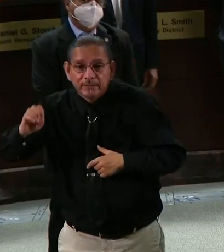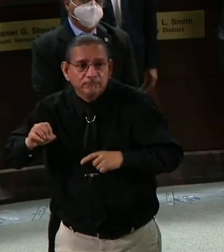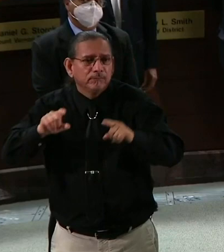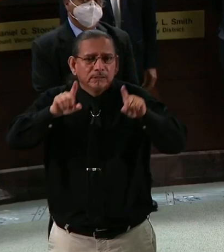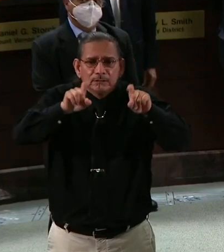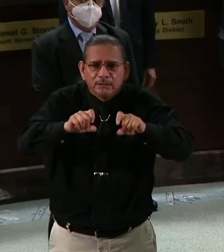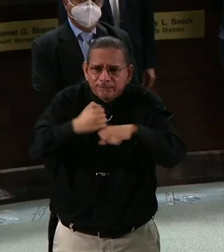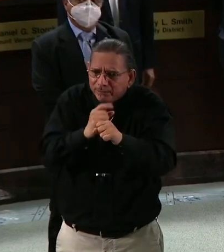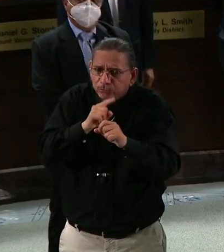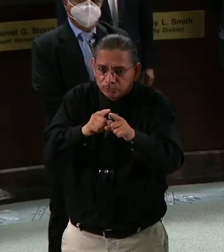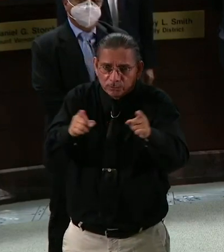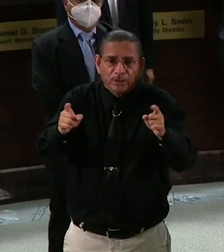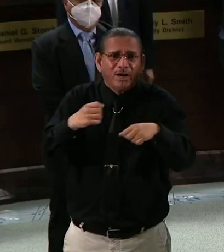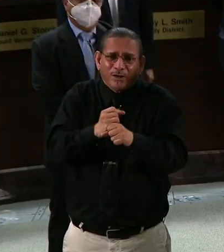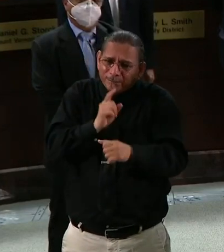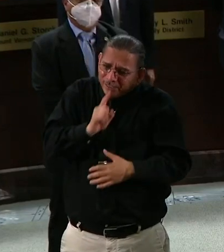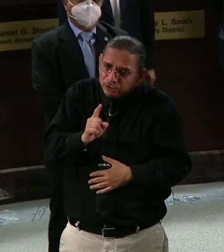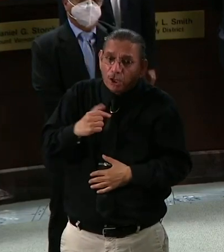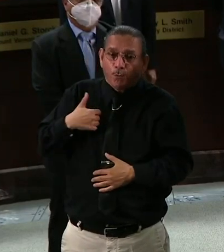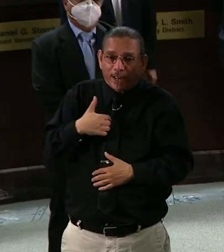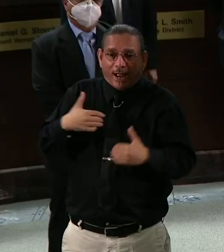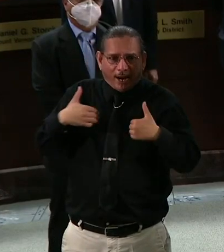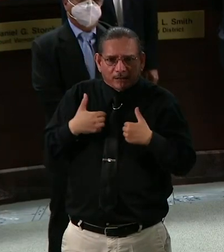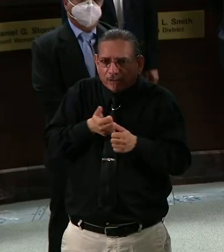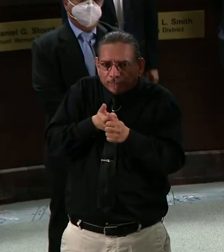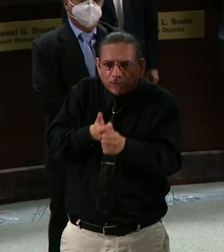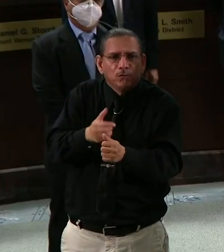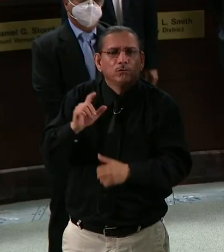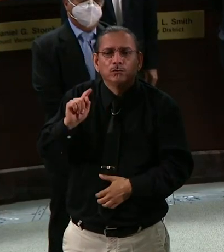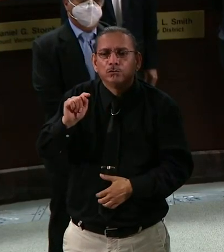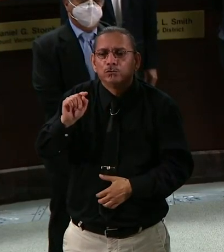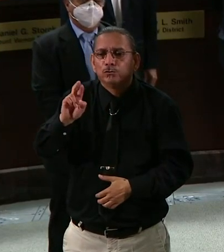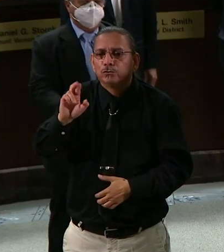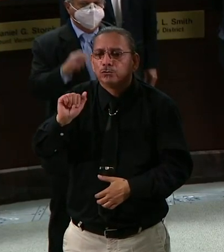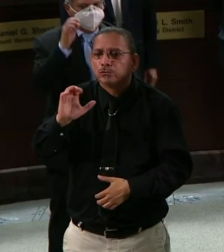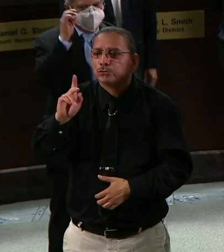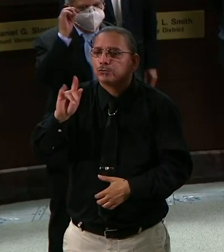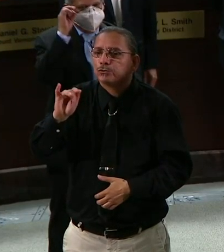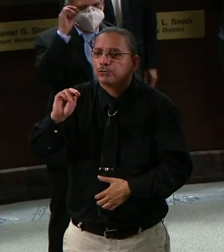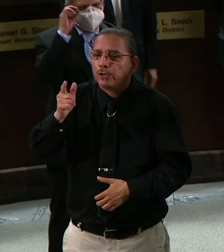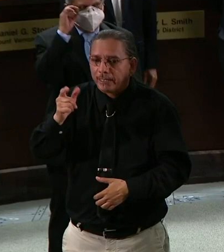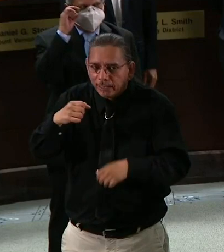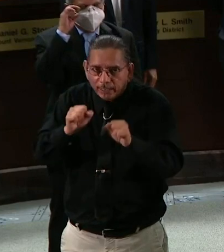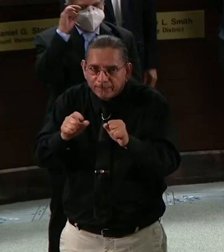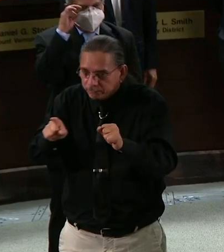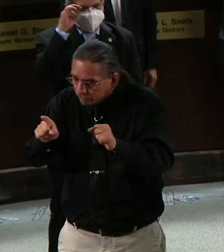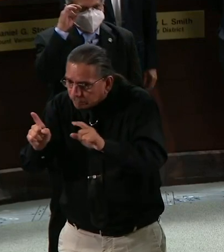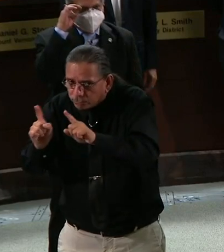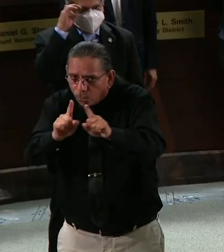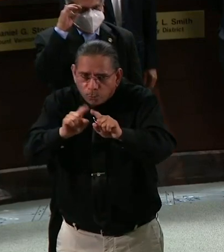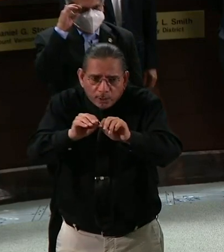THE PPE TO MAKE SURE THEY HAVE THE TEST TESTING CAPABILITIES